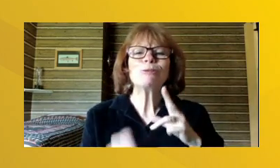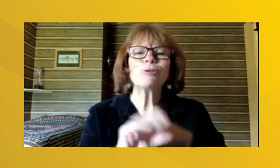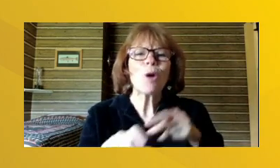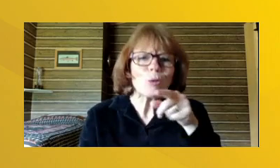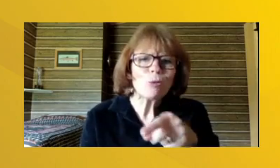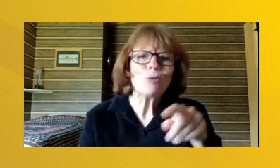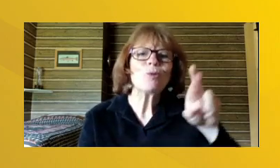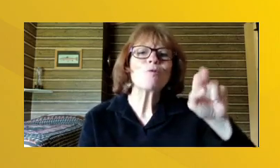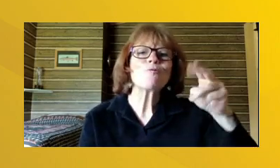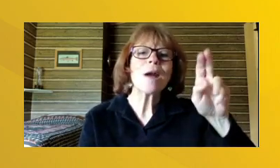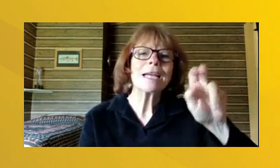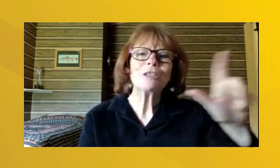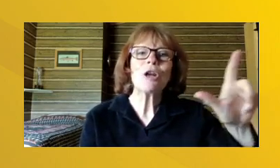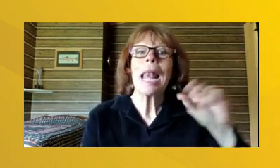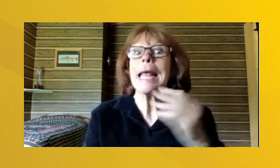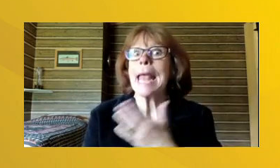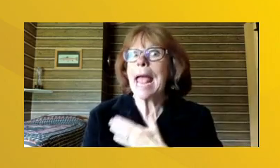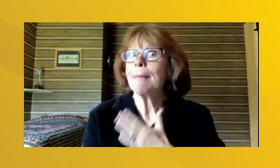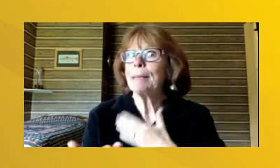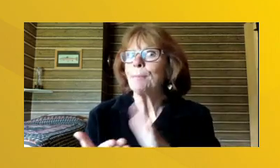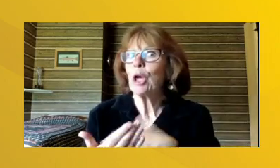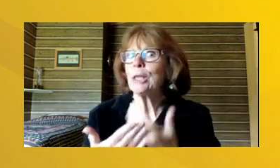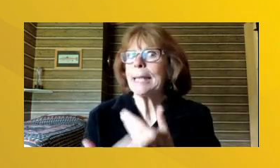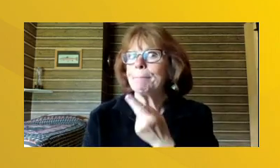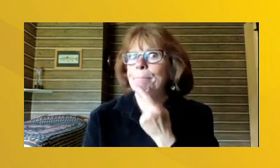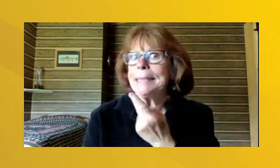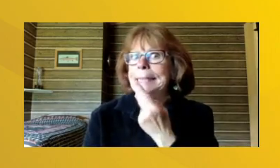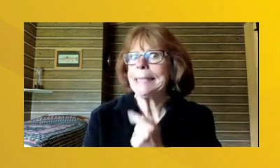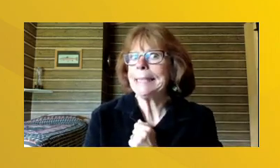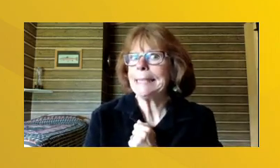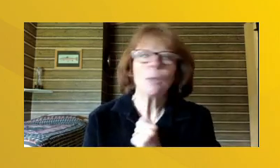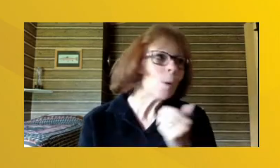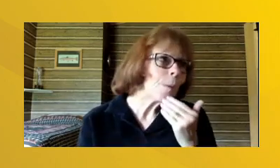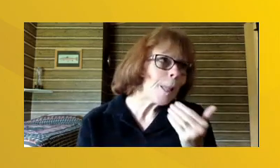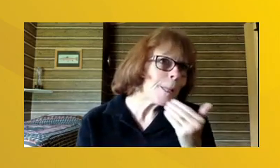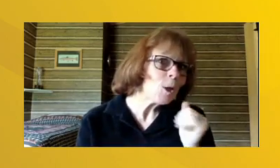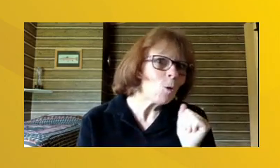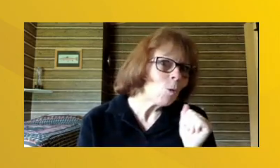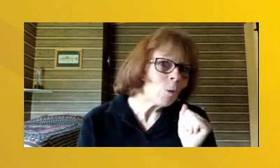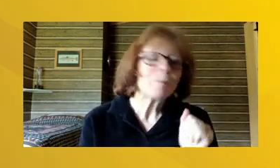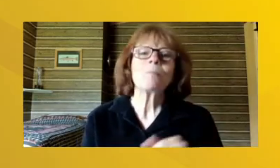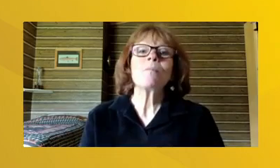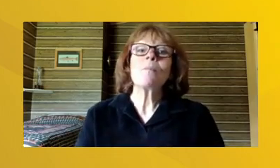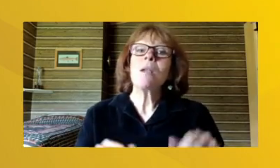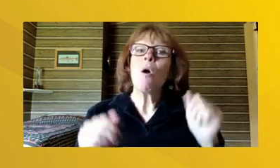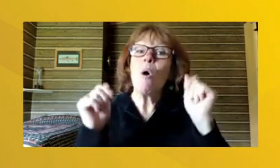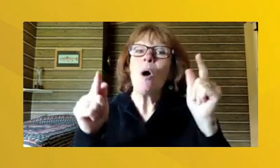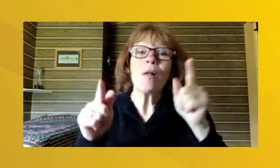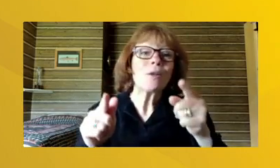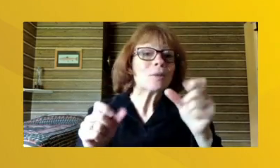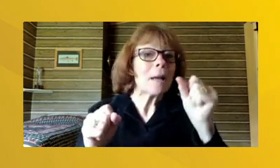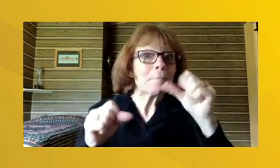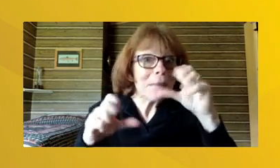And Happy birthday, Pinky. Thank you. And all of these amazing educators at the